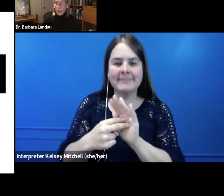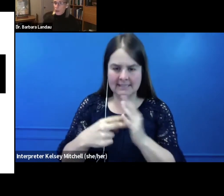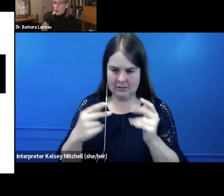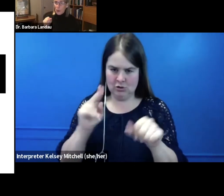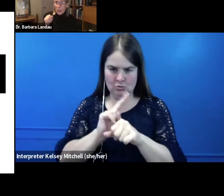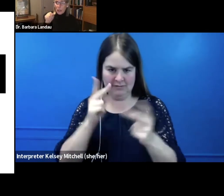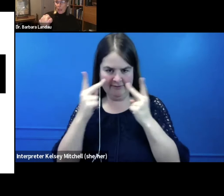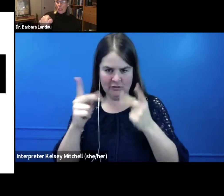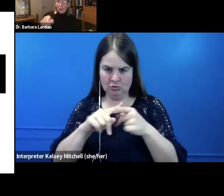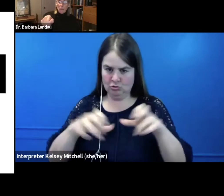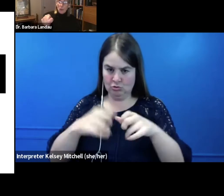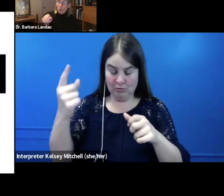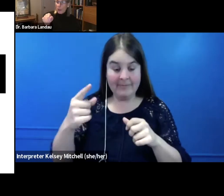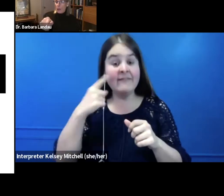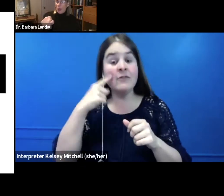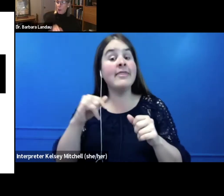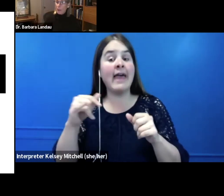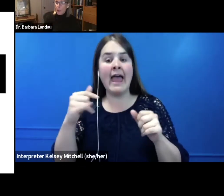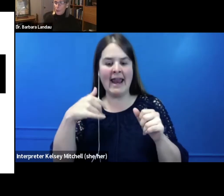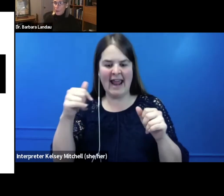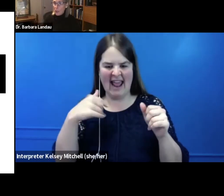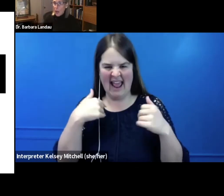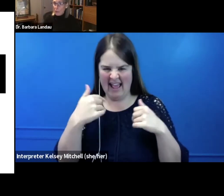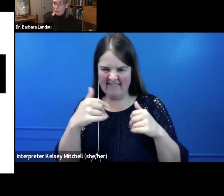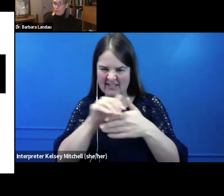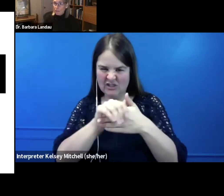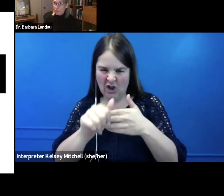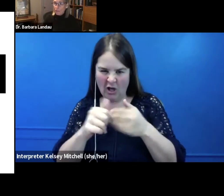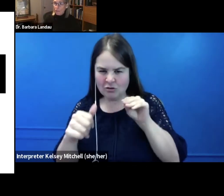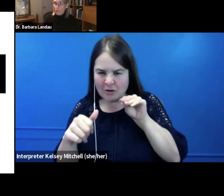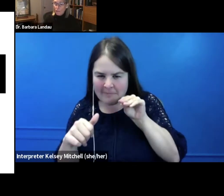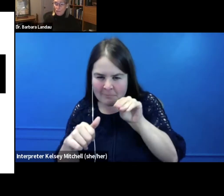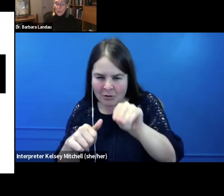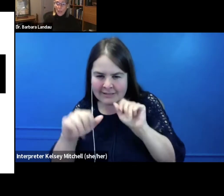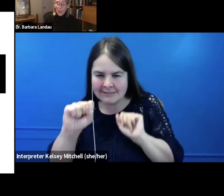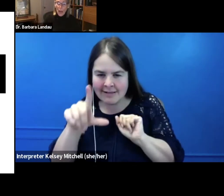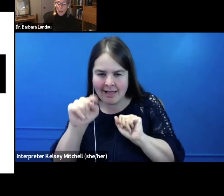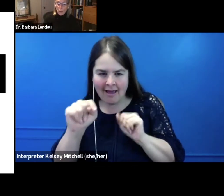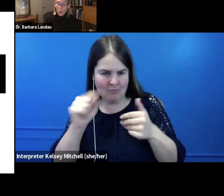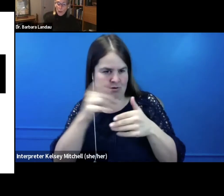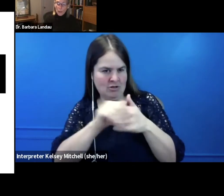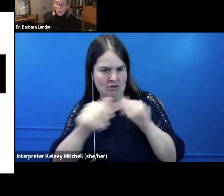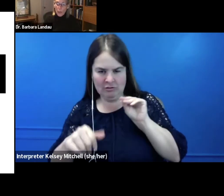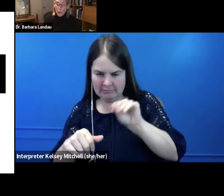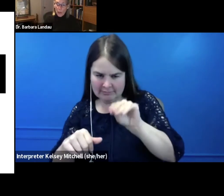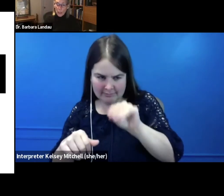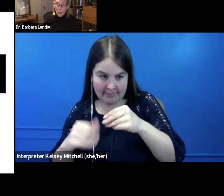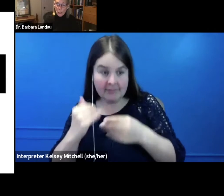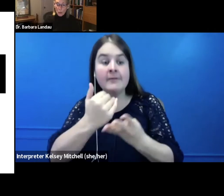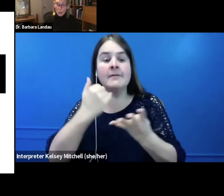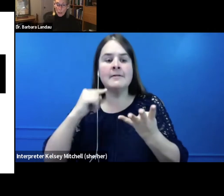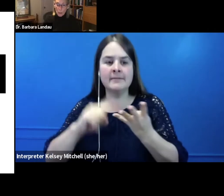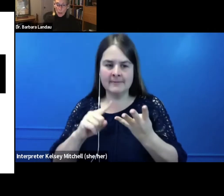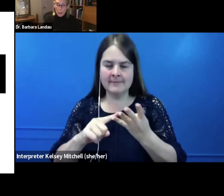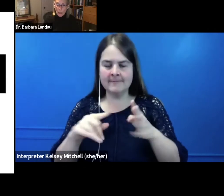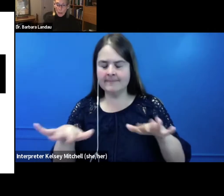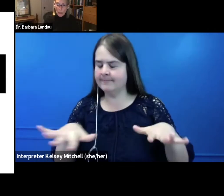is going to be sticking a rigid dollar bill through a slot and the fourth is reorientation which